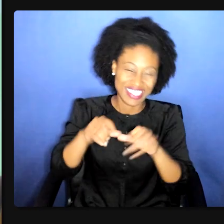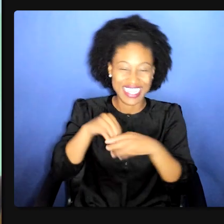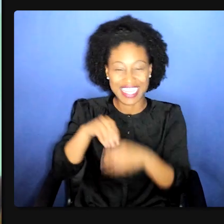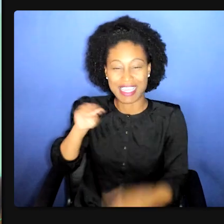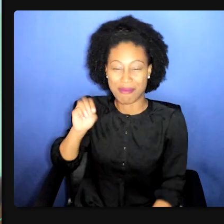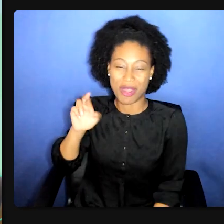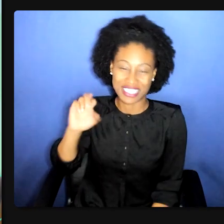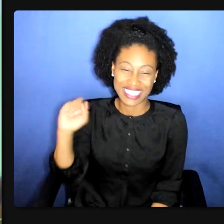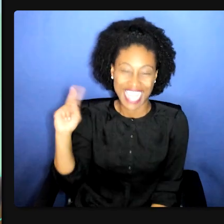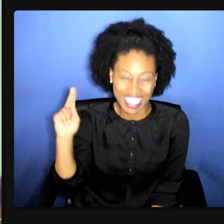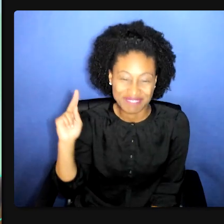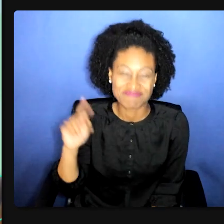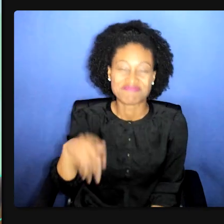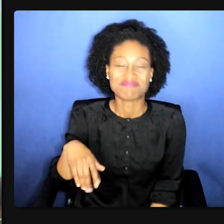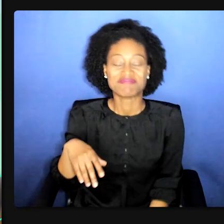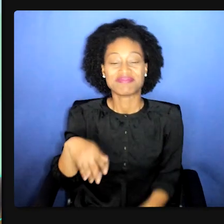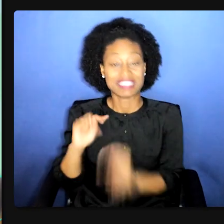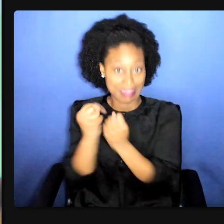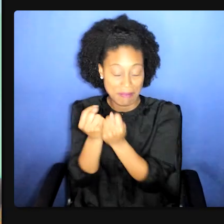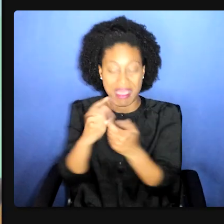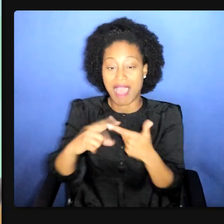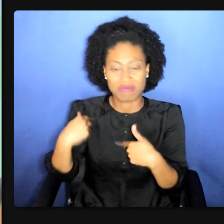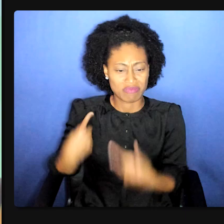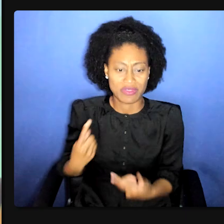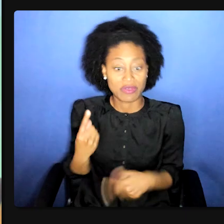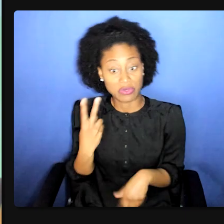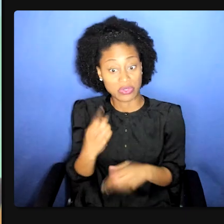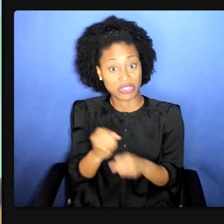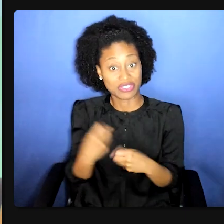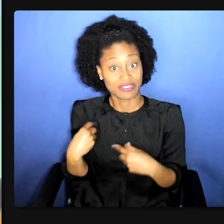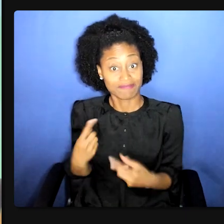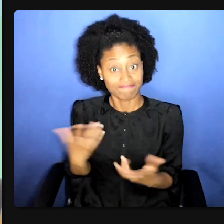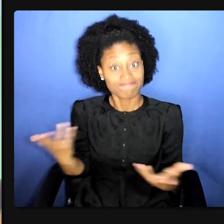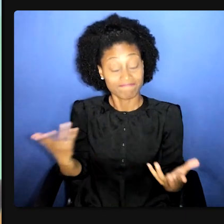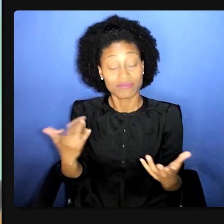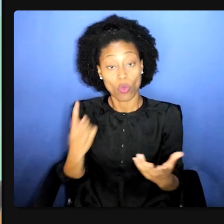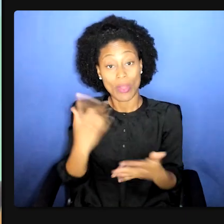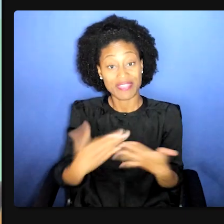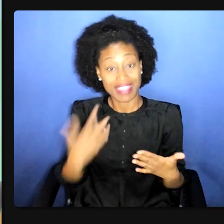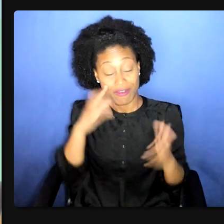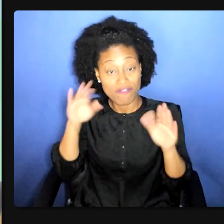team uh yeah i've been here around two years at this point and one of the things i've been working